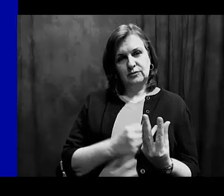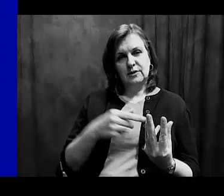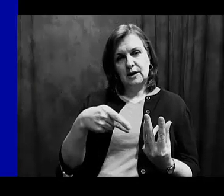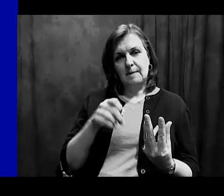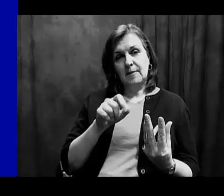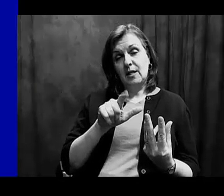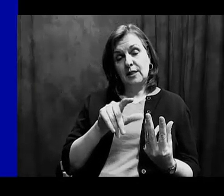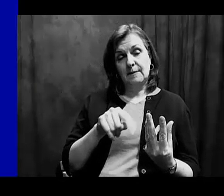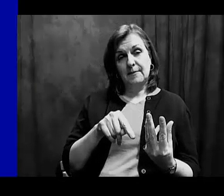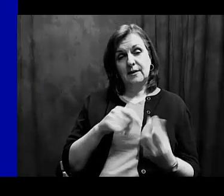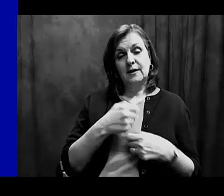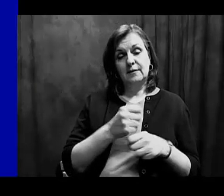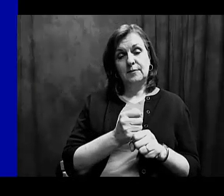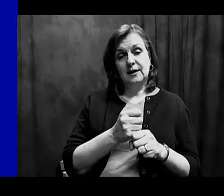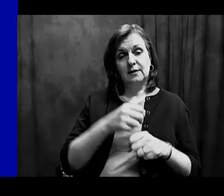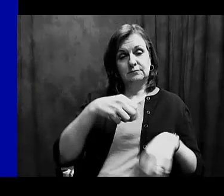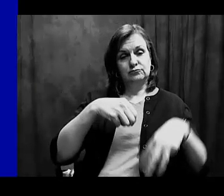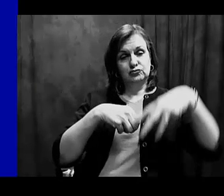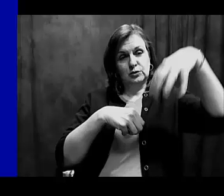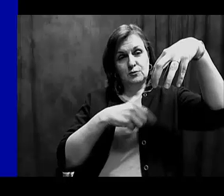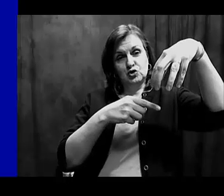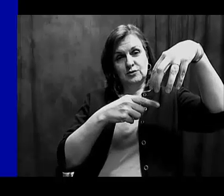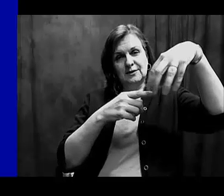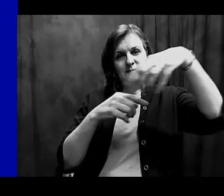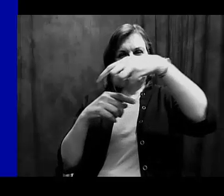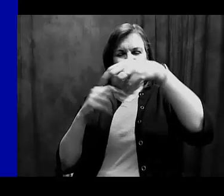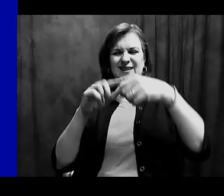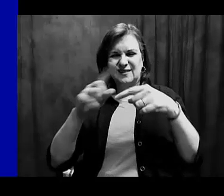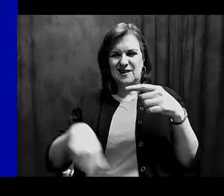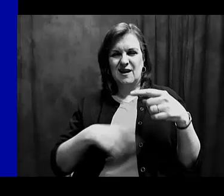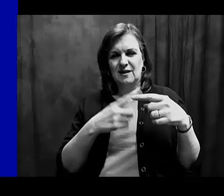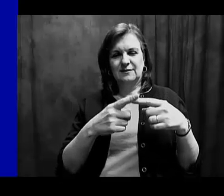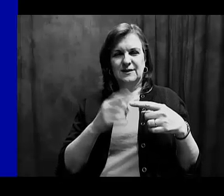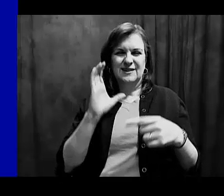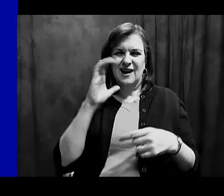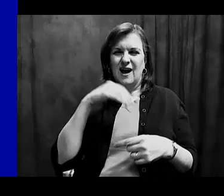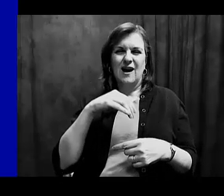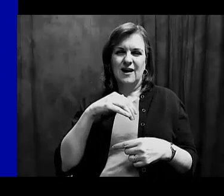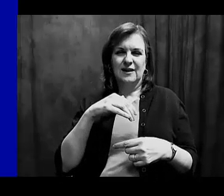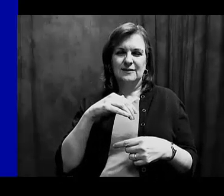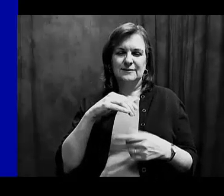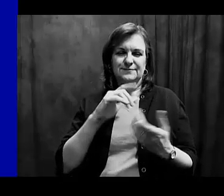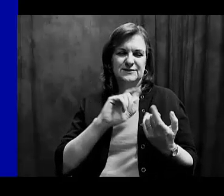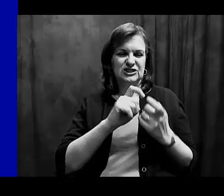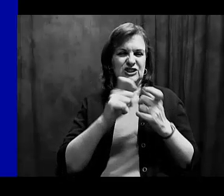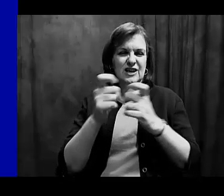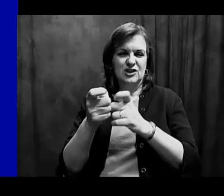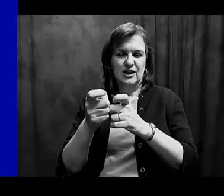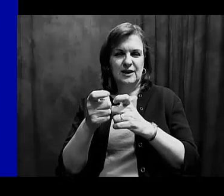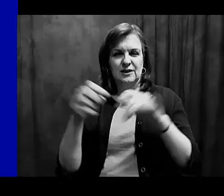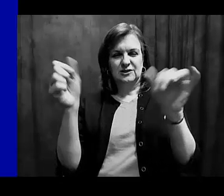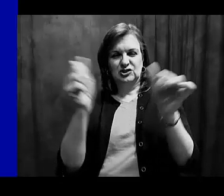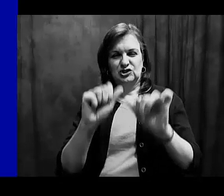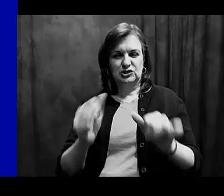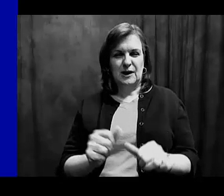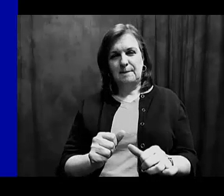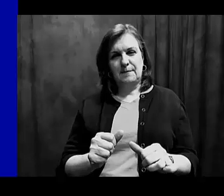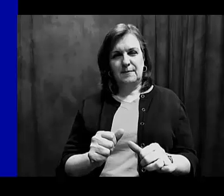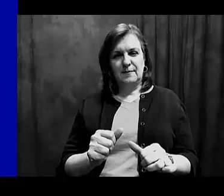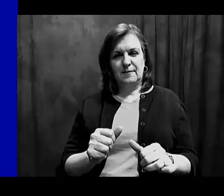and eventually form back in to a polyp which will grow up and form these medusa as so on. We have kind of this odd